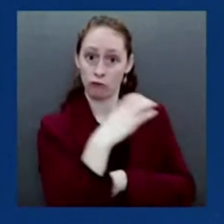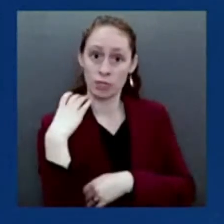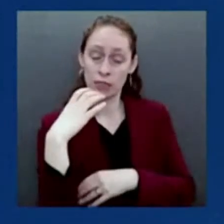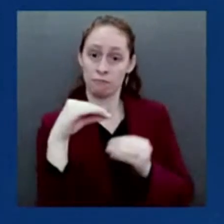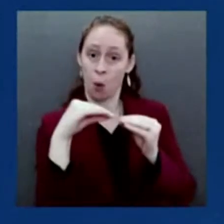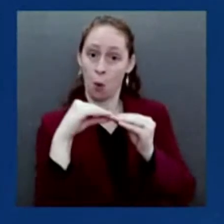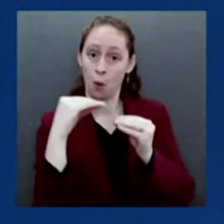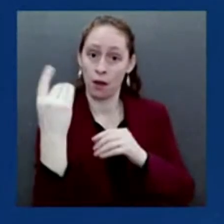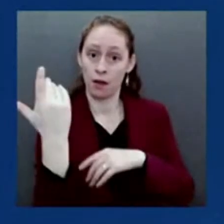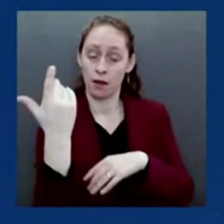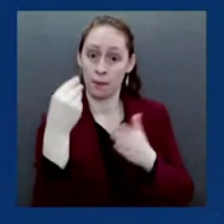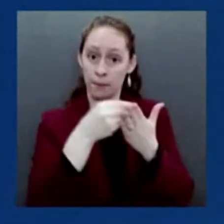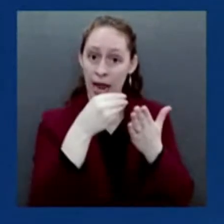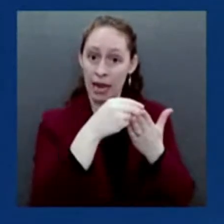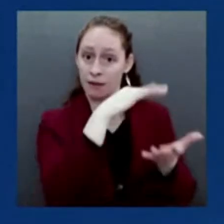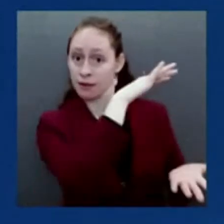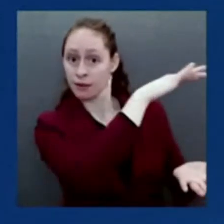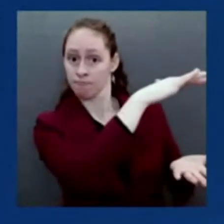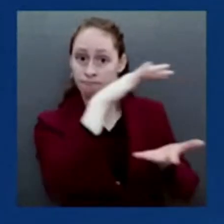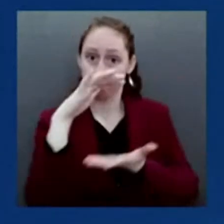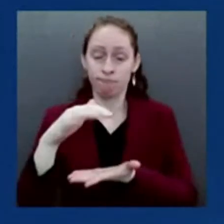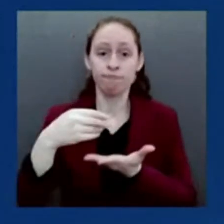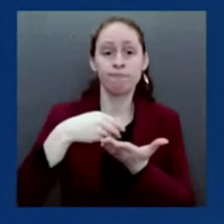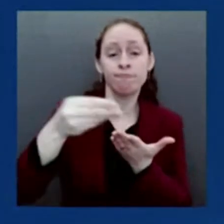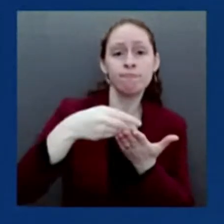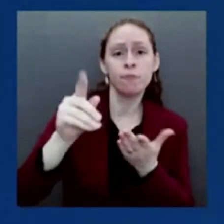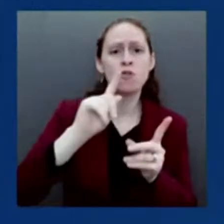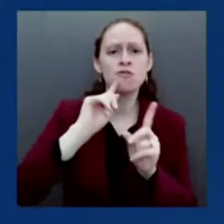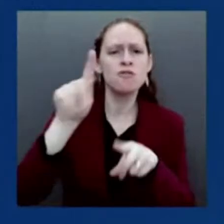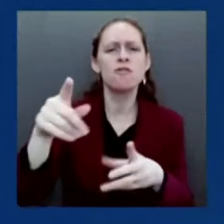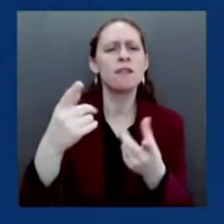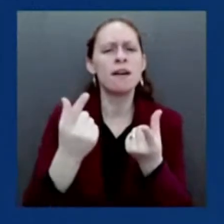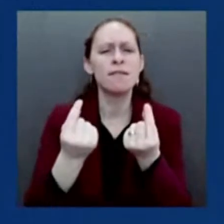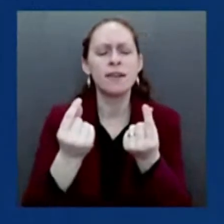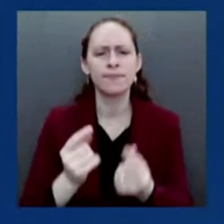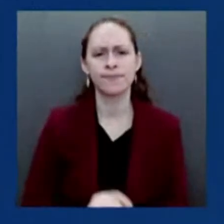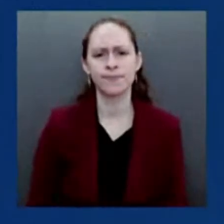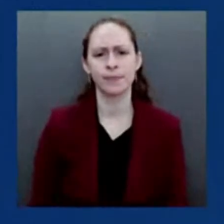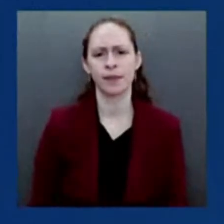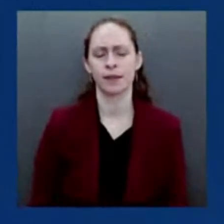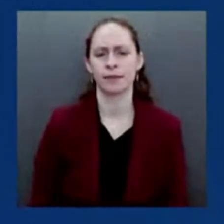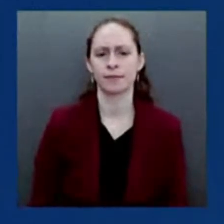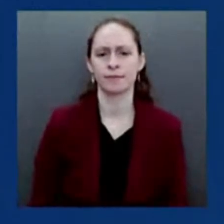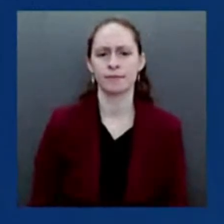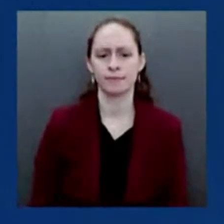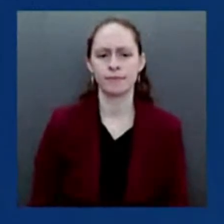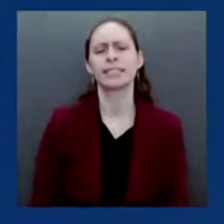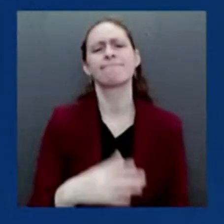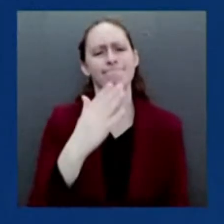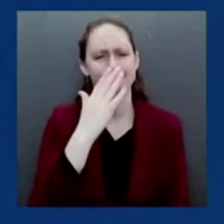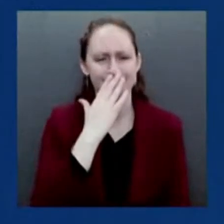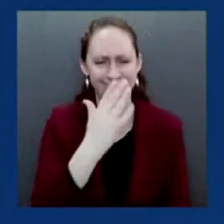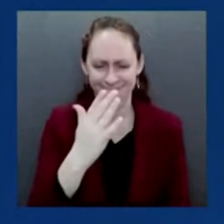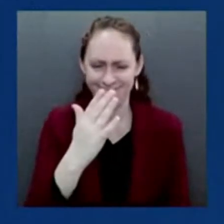QUALITY MASKS ARE AVAILABLE TO ALL AMERICANS, AND CAN YOU GIVE US AN UPDATE ON YOUR THINKING WITH REGARDS TO TIMING IN TERMS OF ASKING CONGRESS FOR MORE MONEY TO FUND THIS EFFORT?